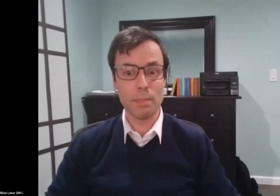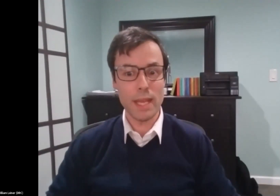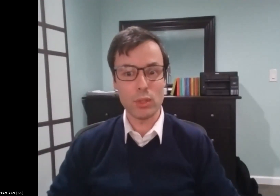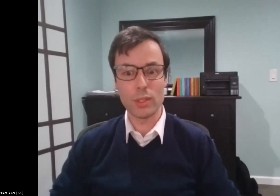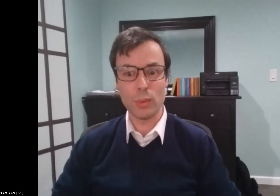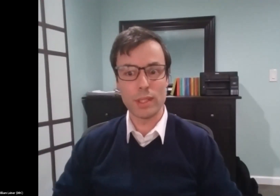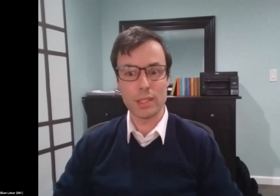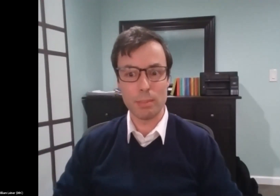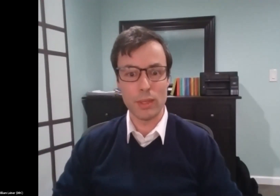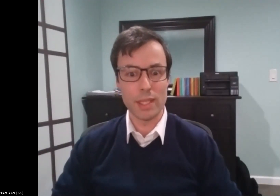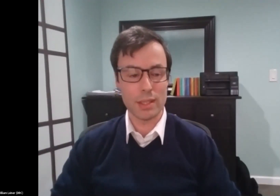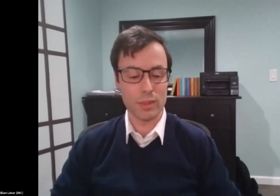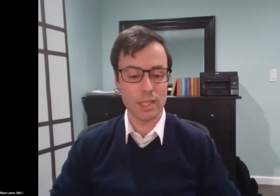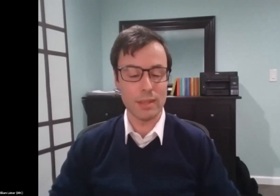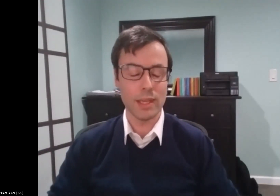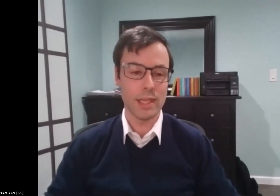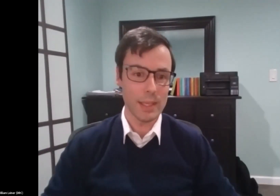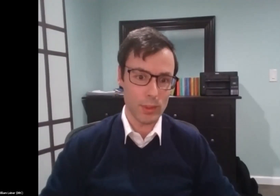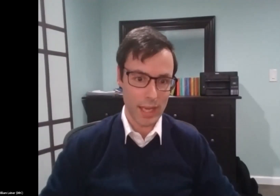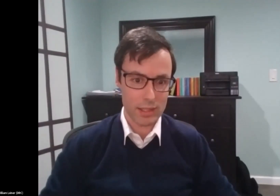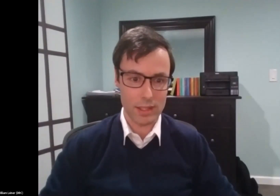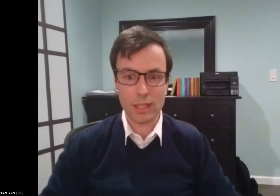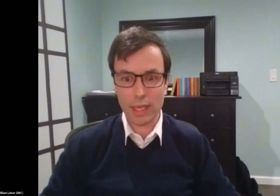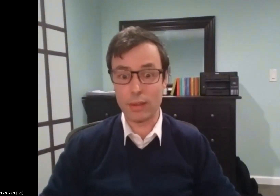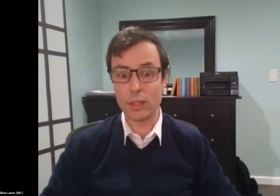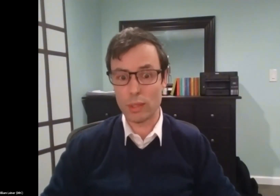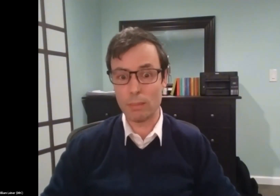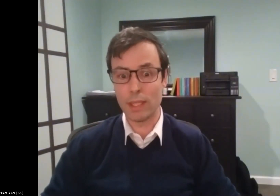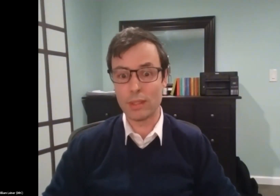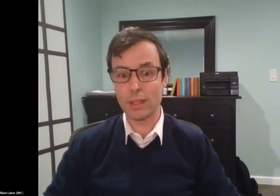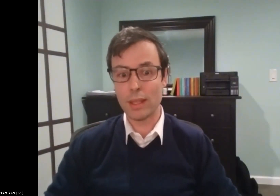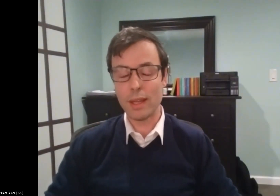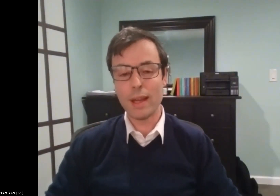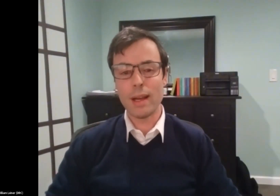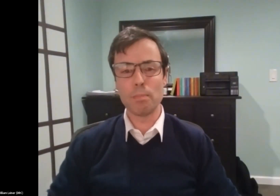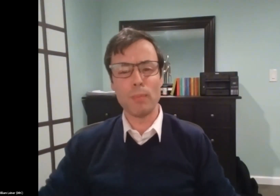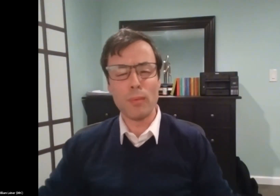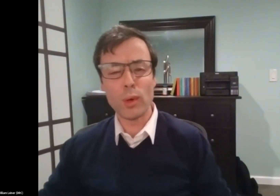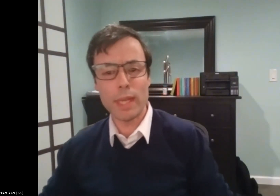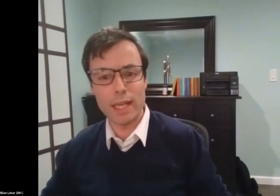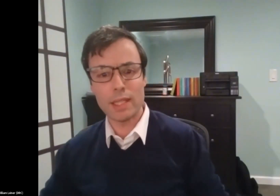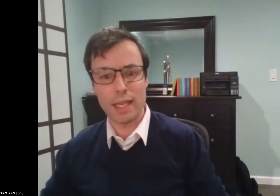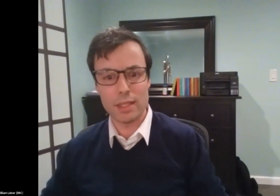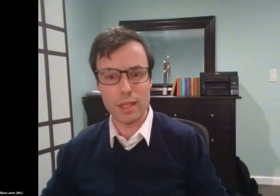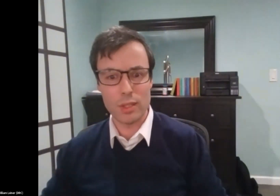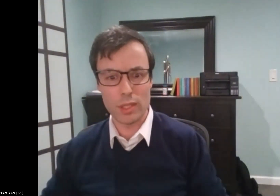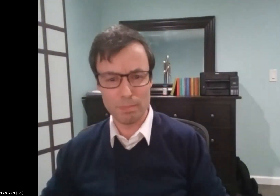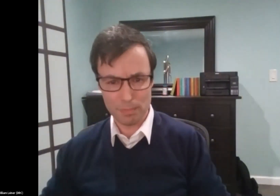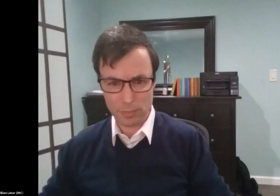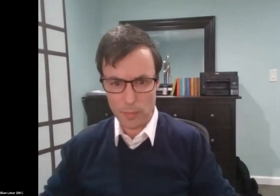like the Americans with Disabilities Acting to modify visitation policies so that patients with but disabilities